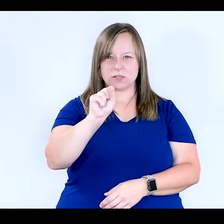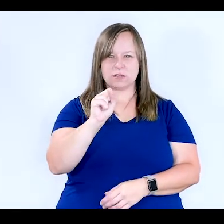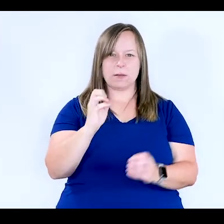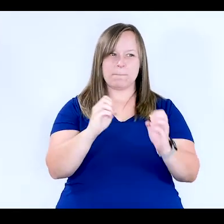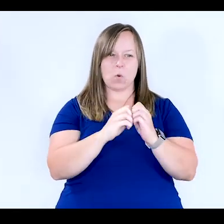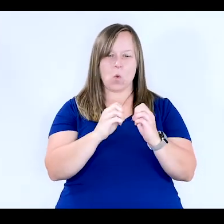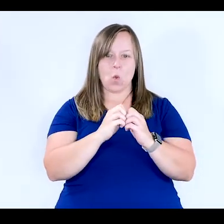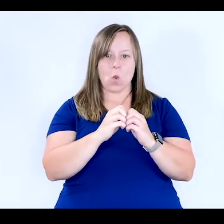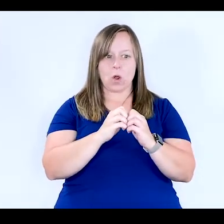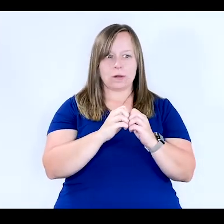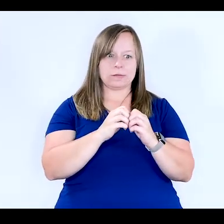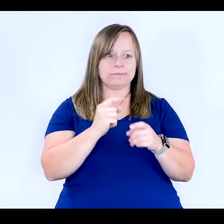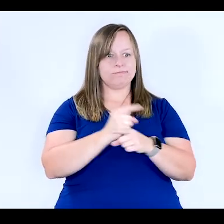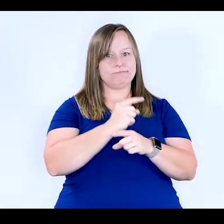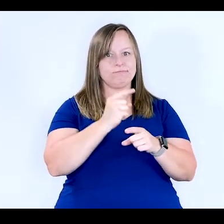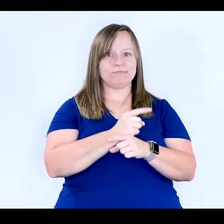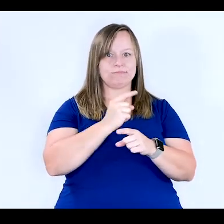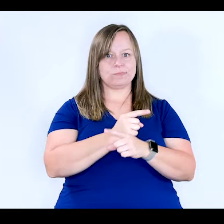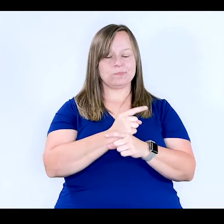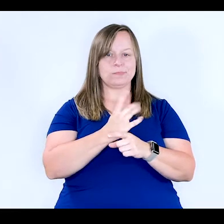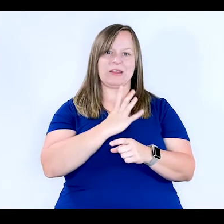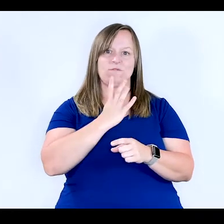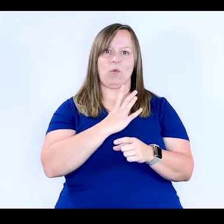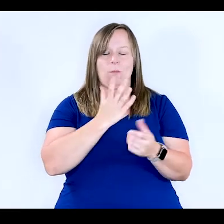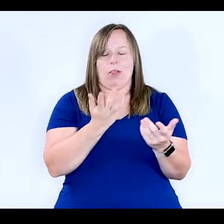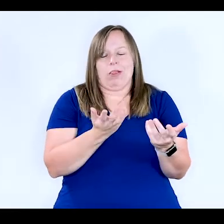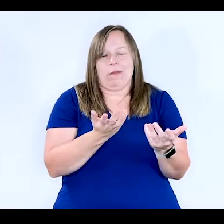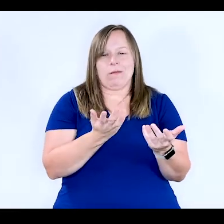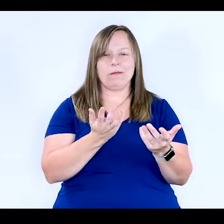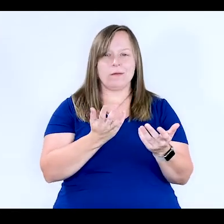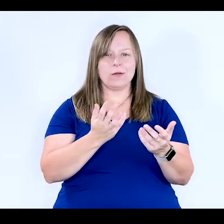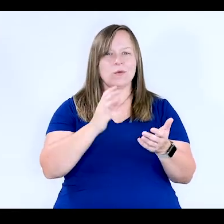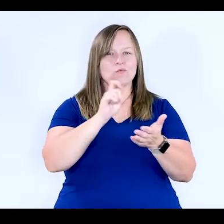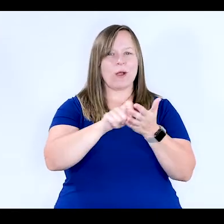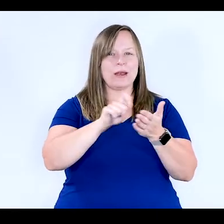they're more, I'm gonna say, colloquial or informal here. Writing for your audience